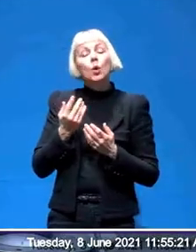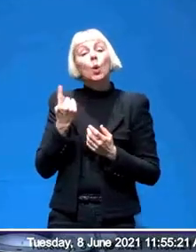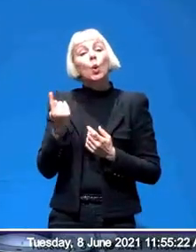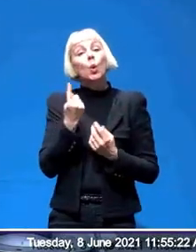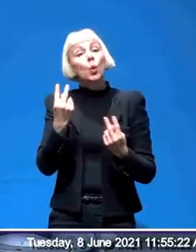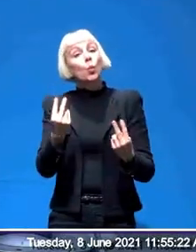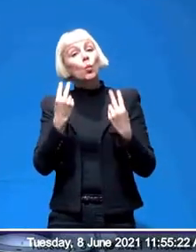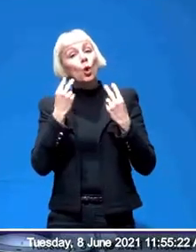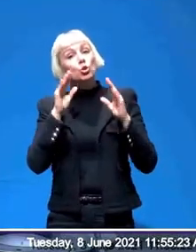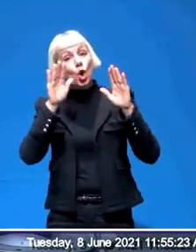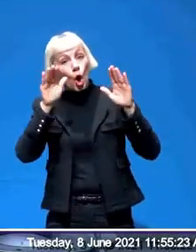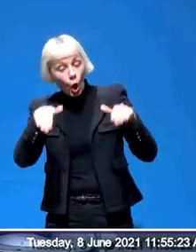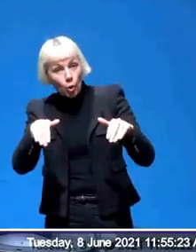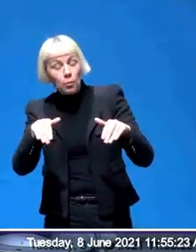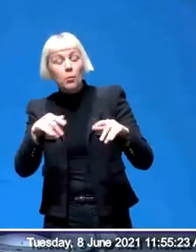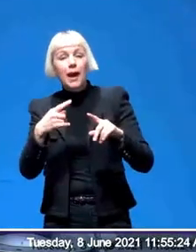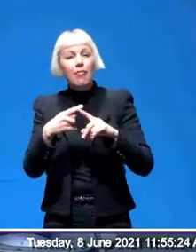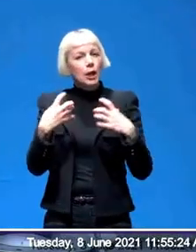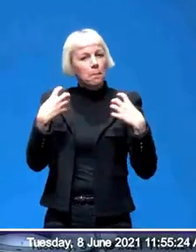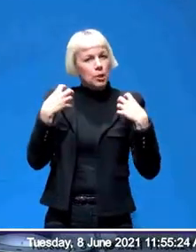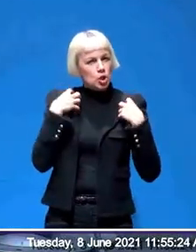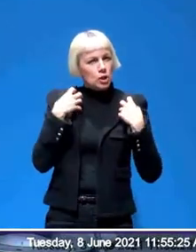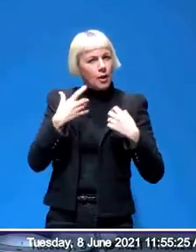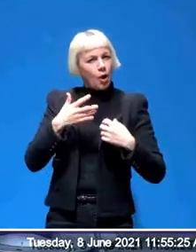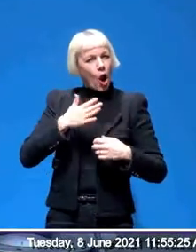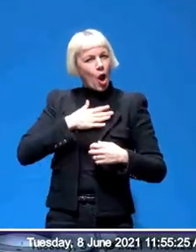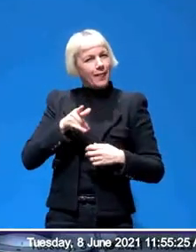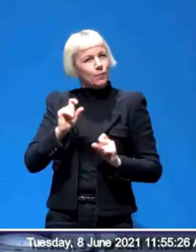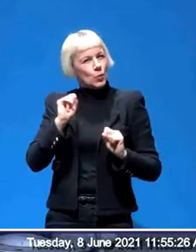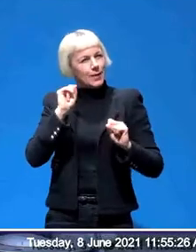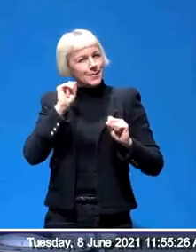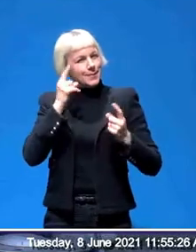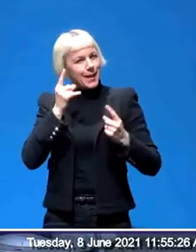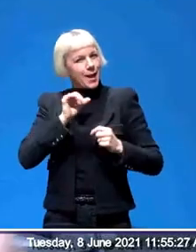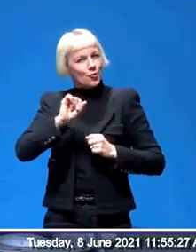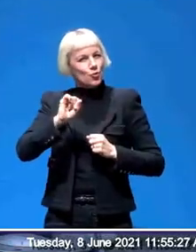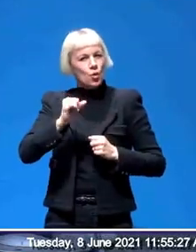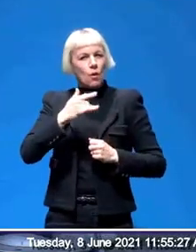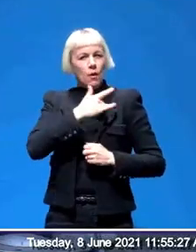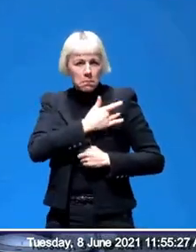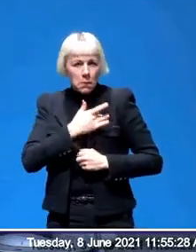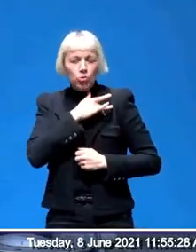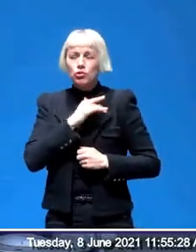proceeding to get a sense of what your state of mind was --- we have got that